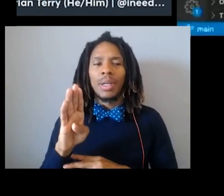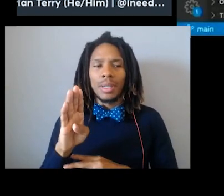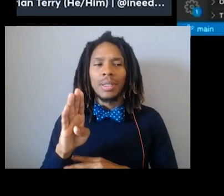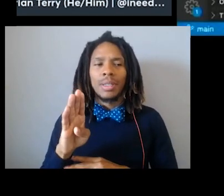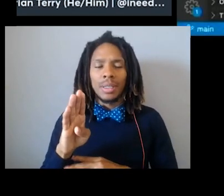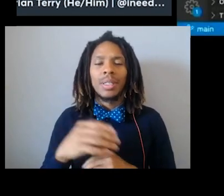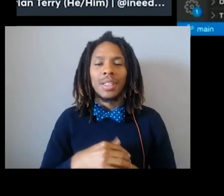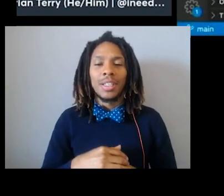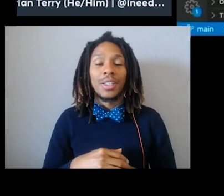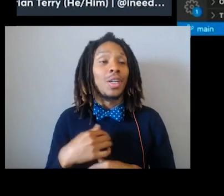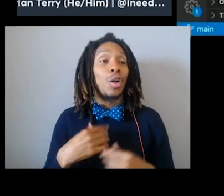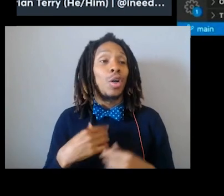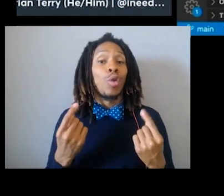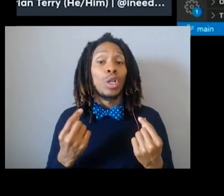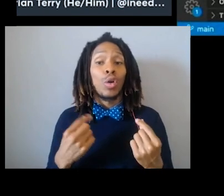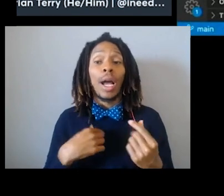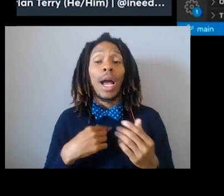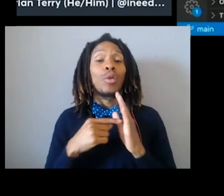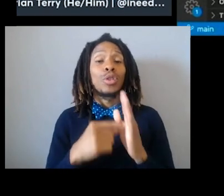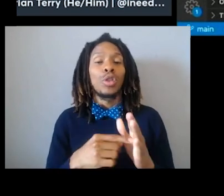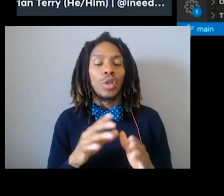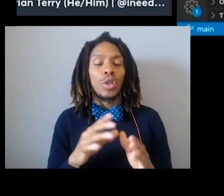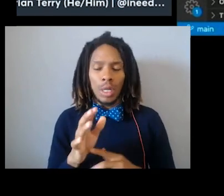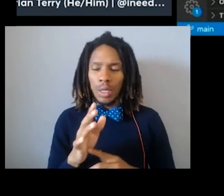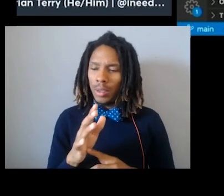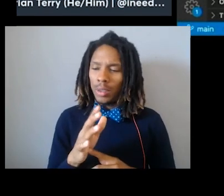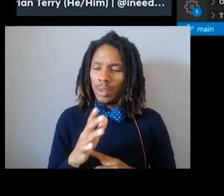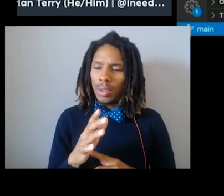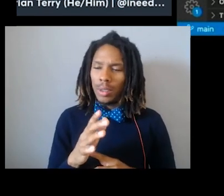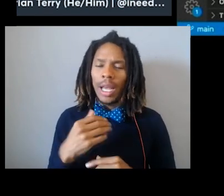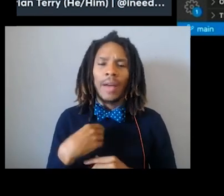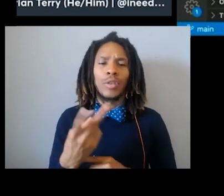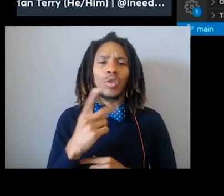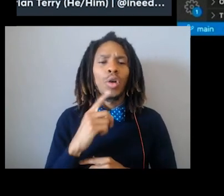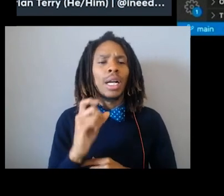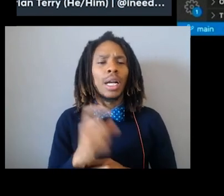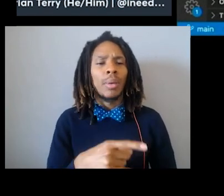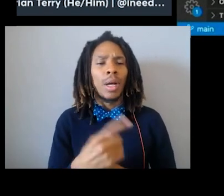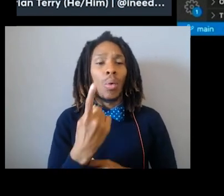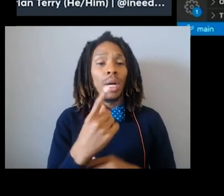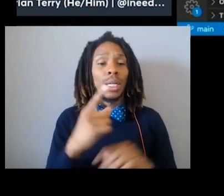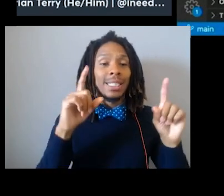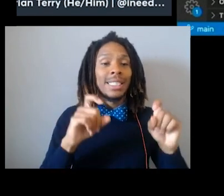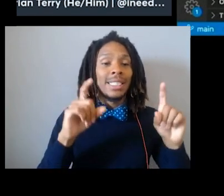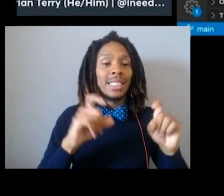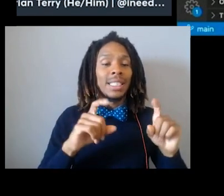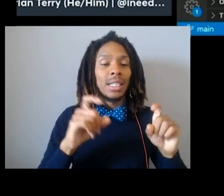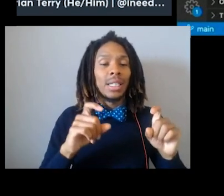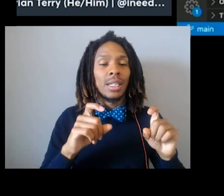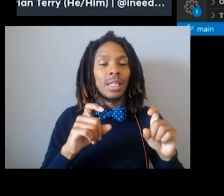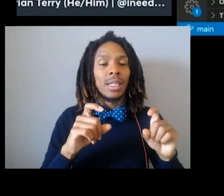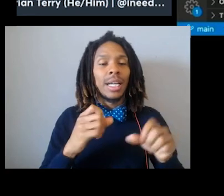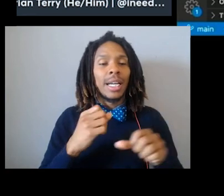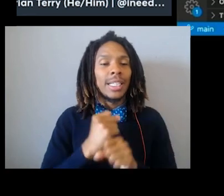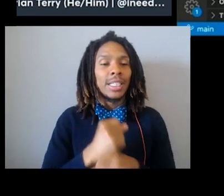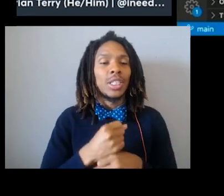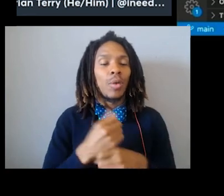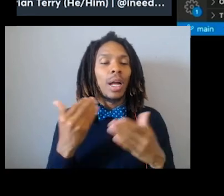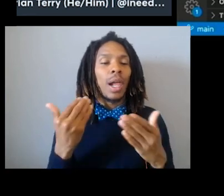I'll show you. I have two commands, one is to test and generate a new item,